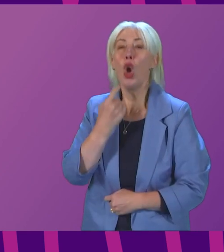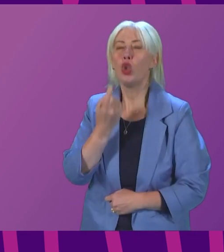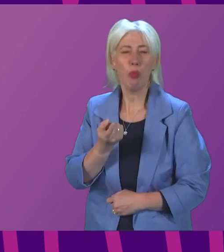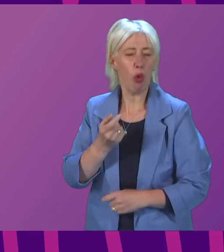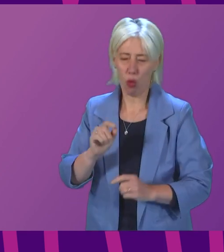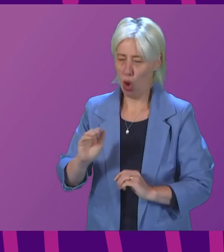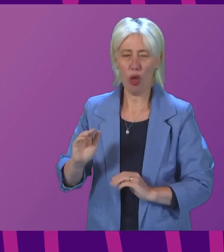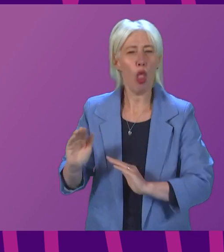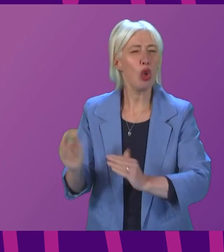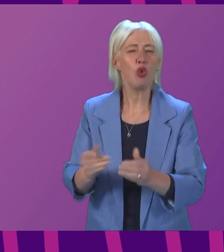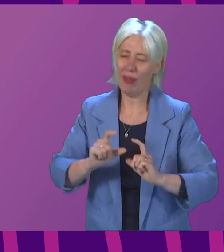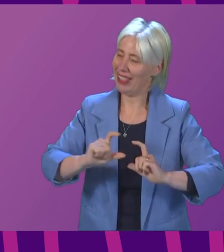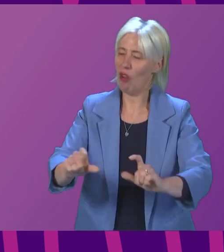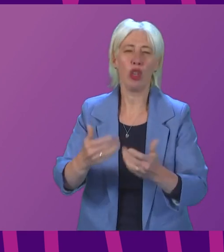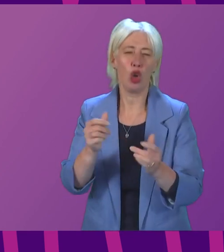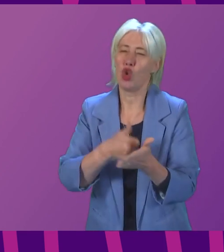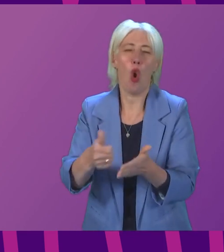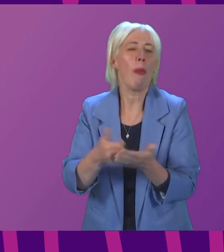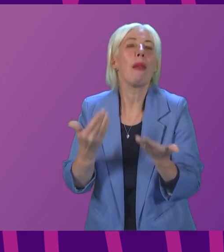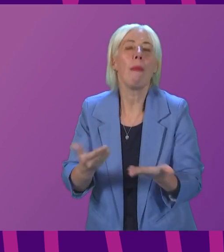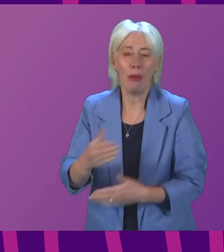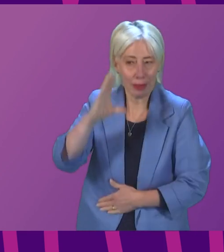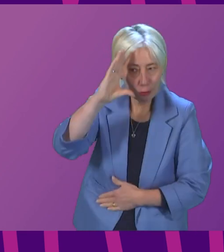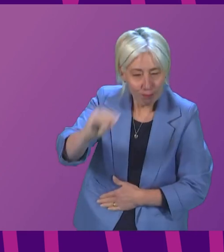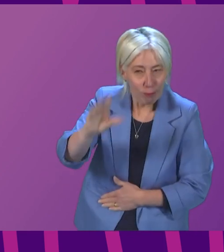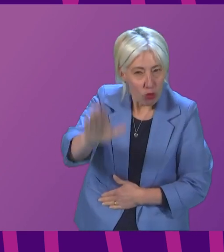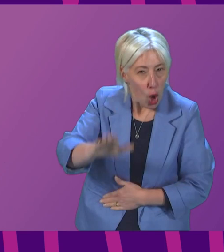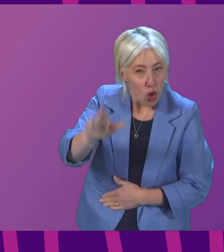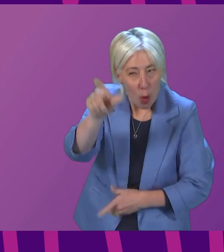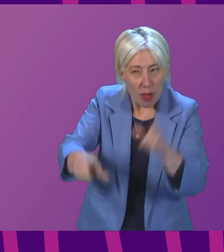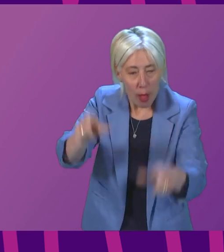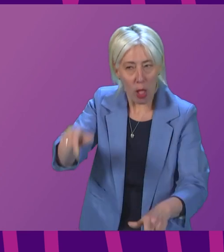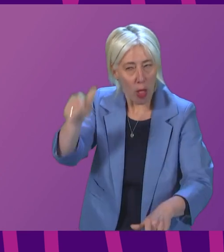It is important that we provide reassurance and familiarity to passengers in the immediate